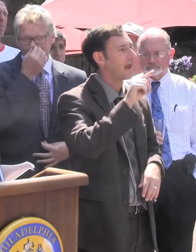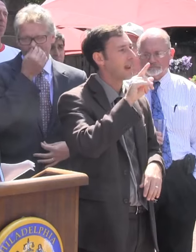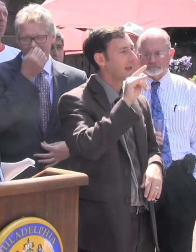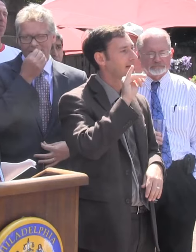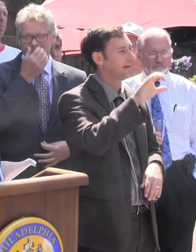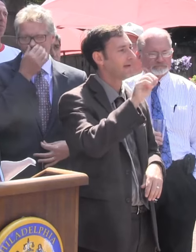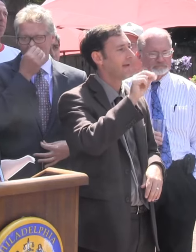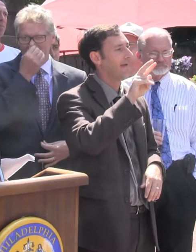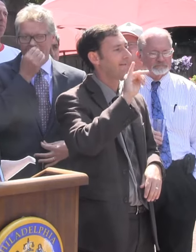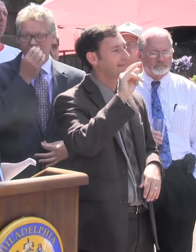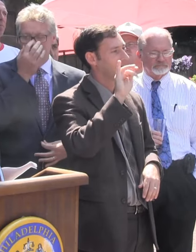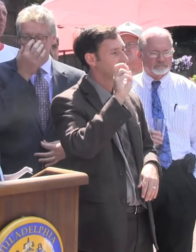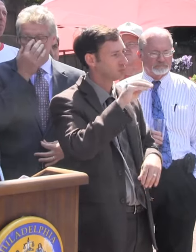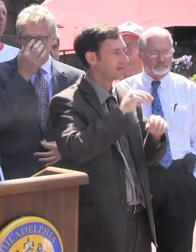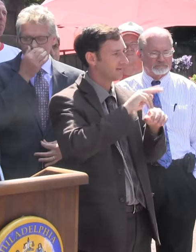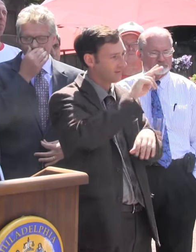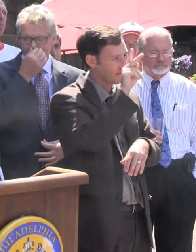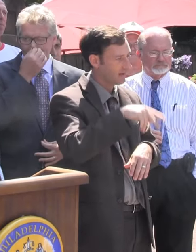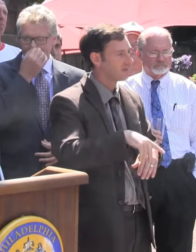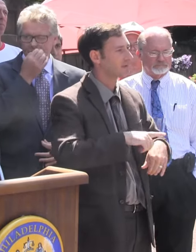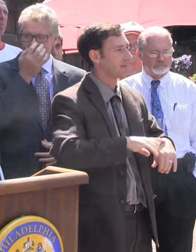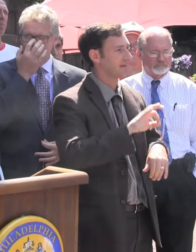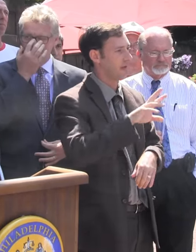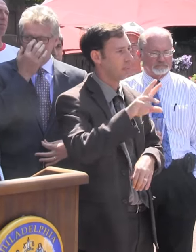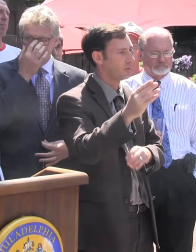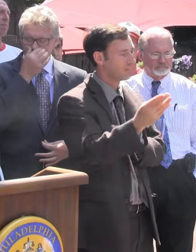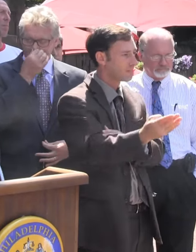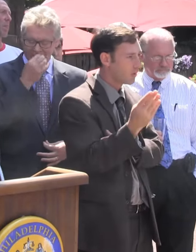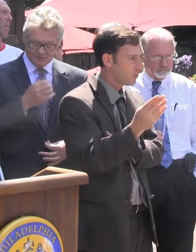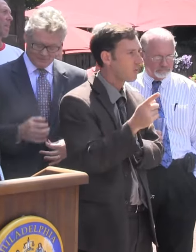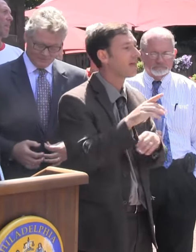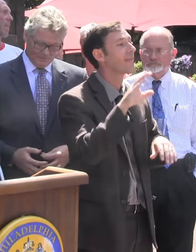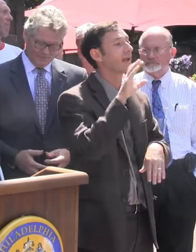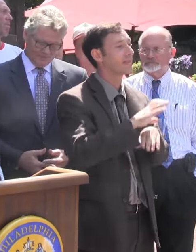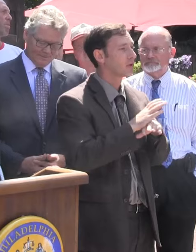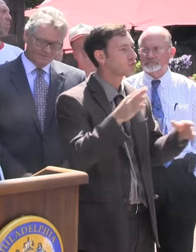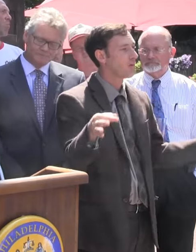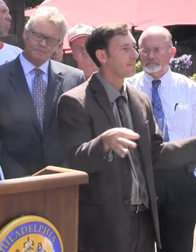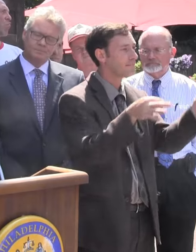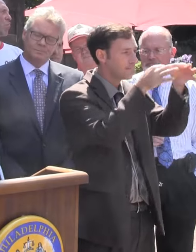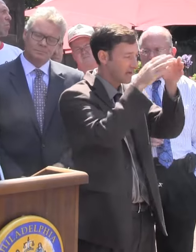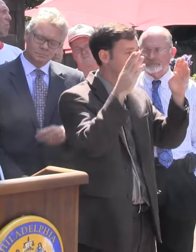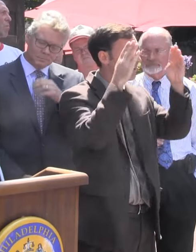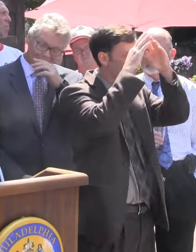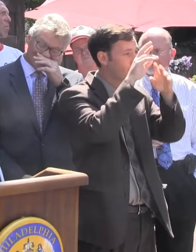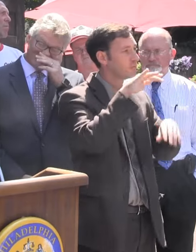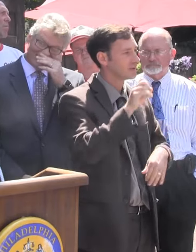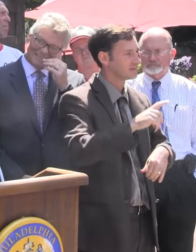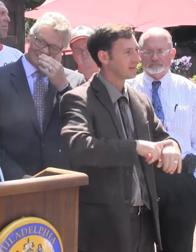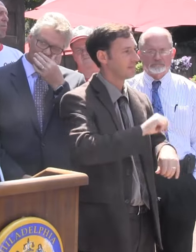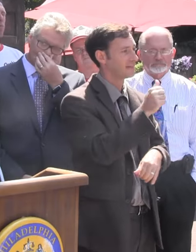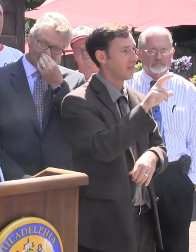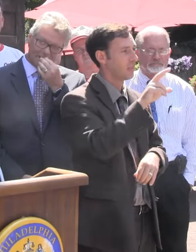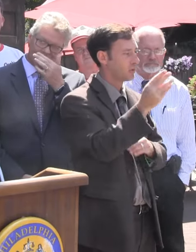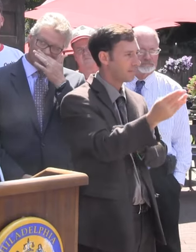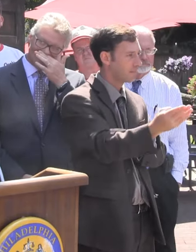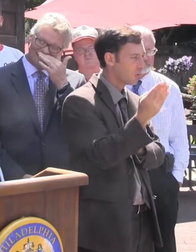in Philadelphia at 9:30 a.m. The Cathedral mass celebrated by Pope Francis at 10:30 a.m.,